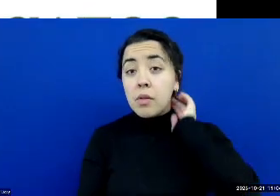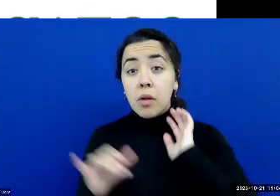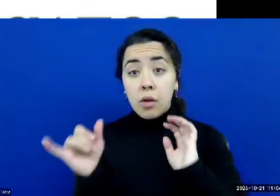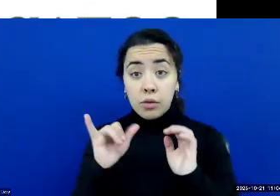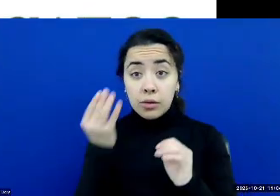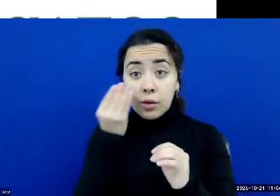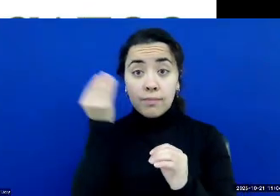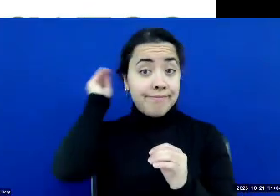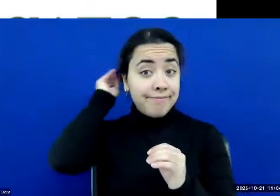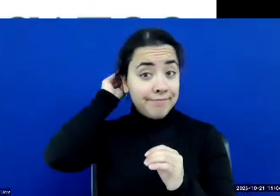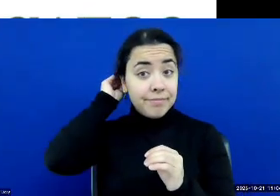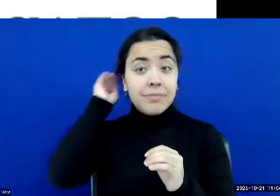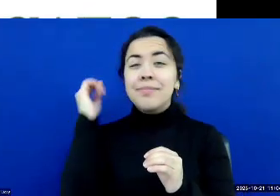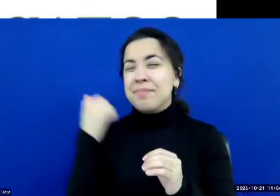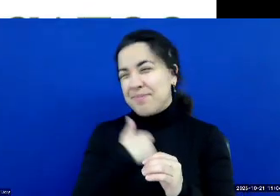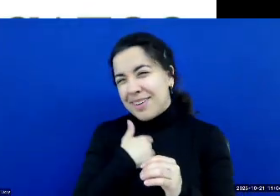Kathleen DeForest: I will also note that I also…